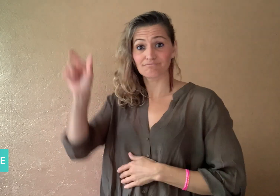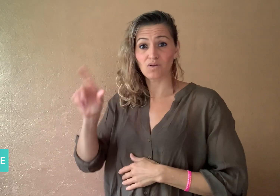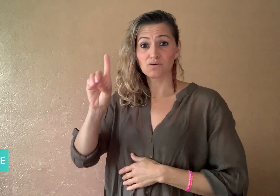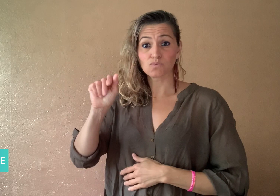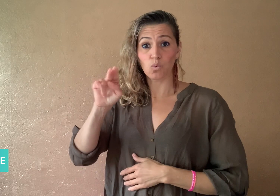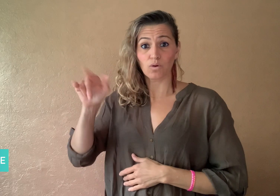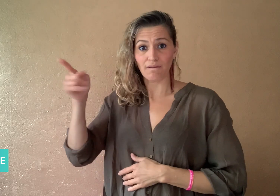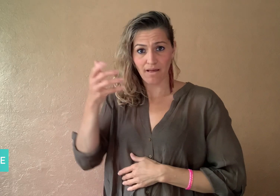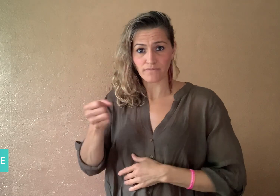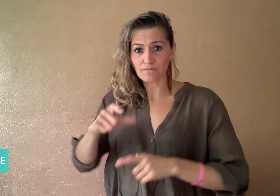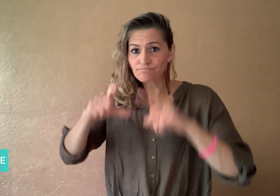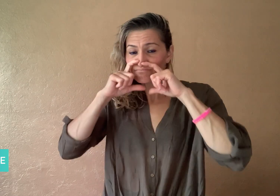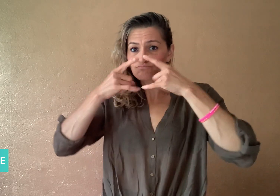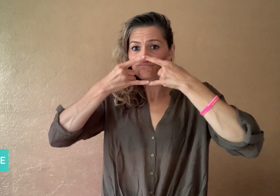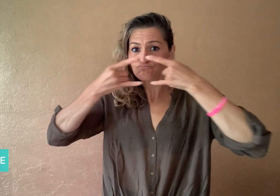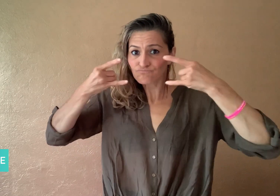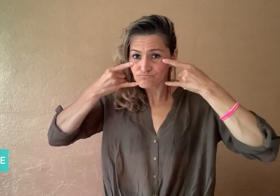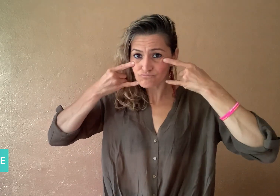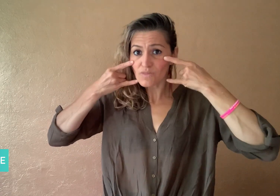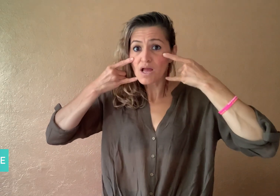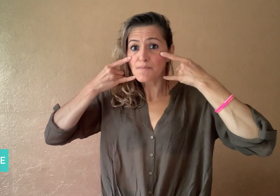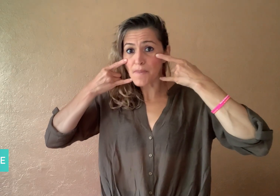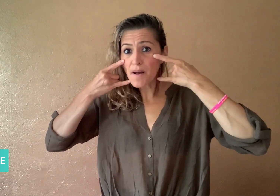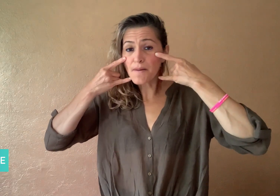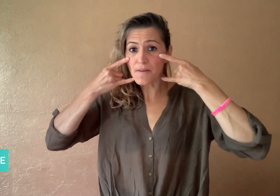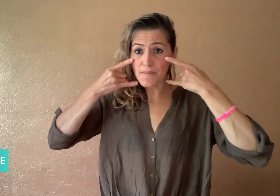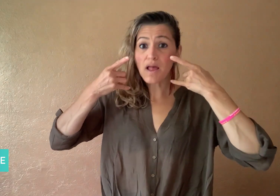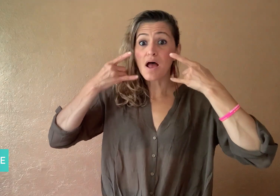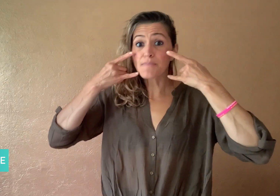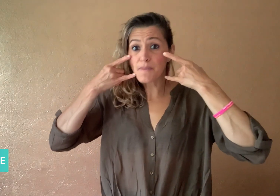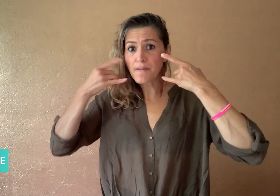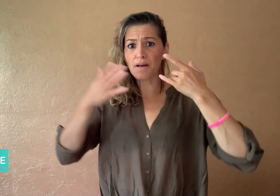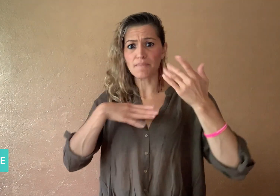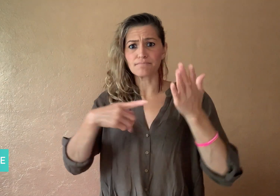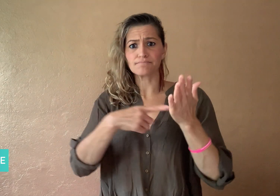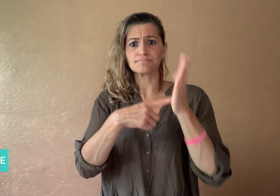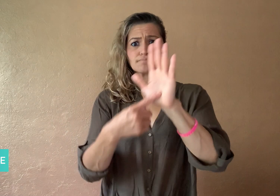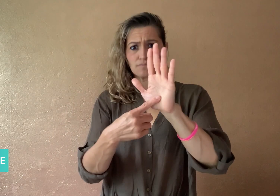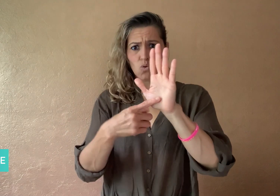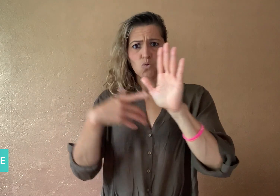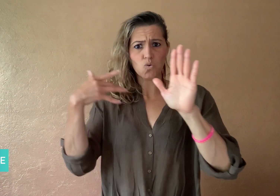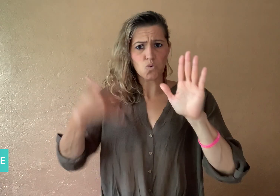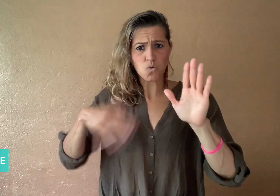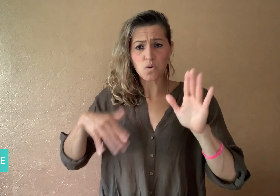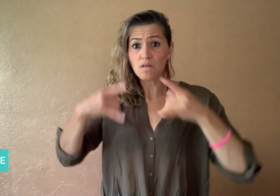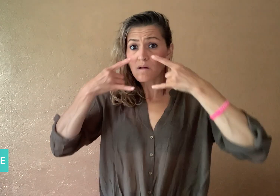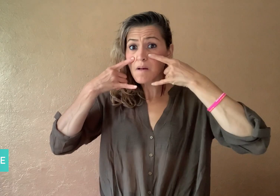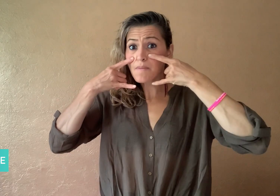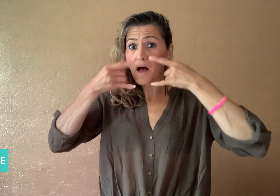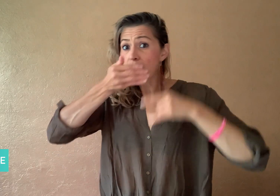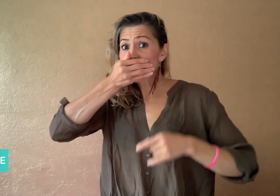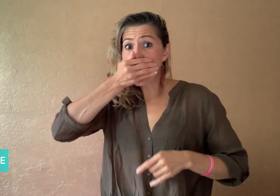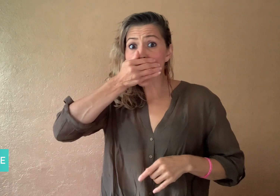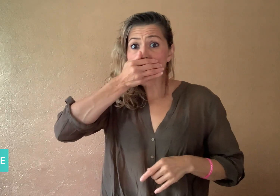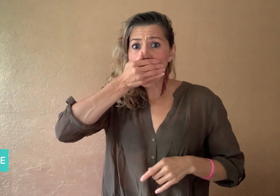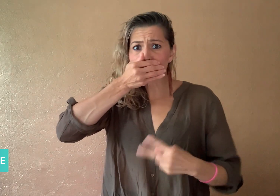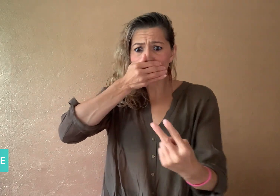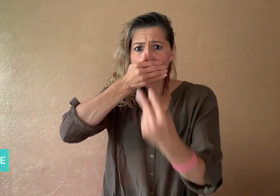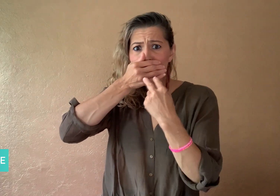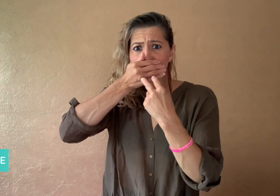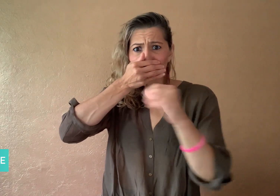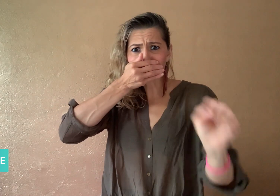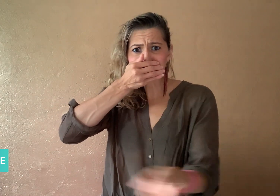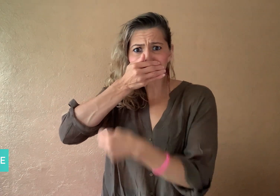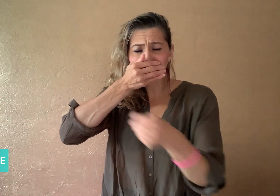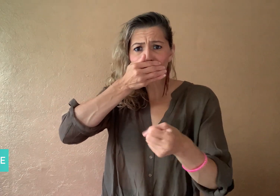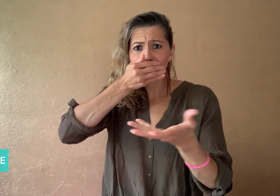with a facemask to demonstrate that lipreading is impossible!